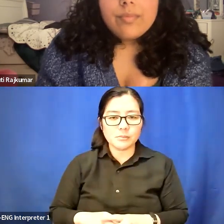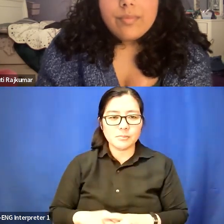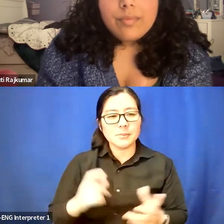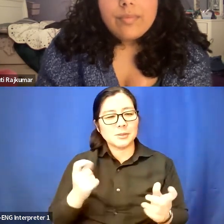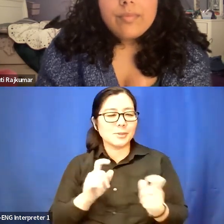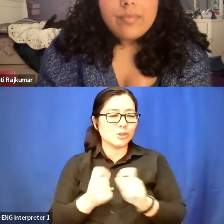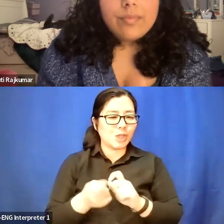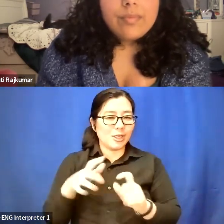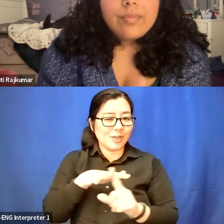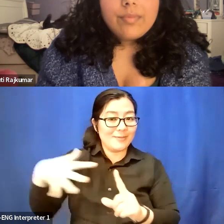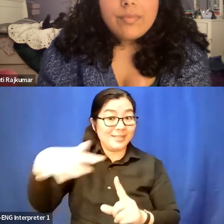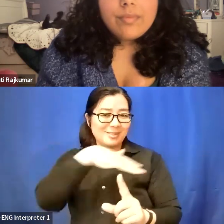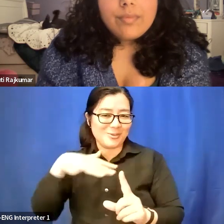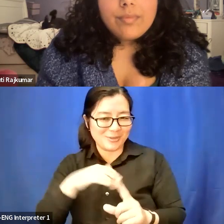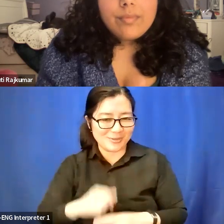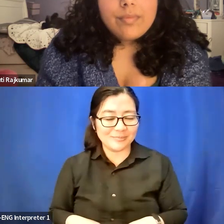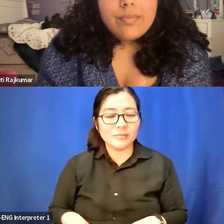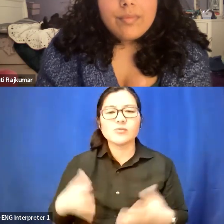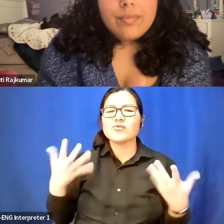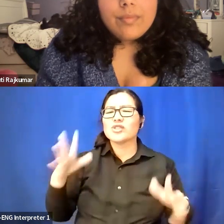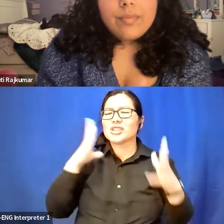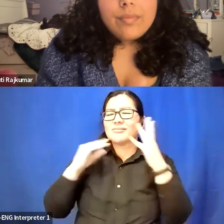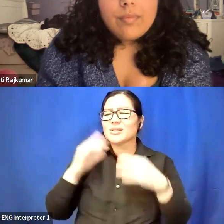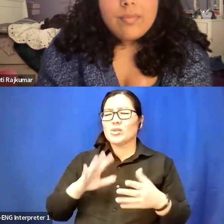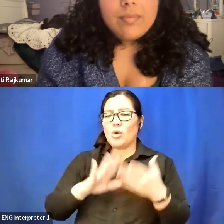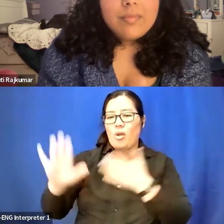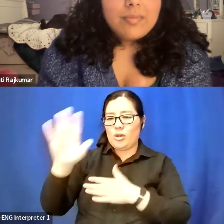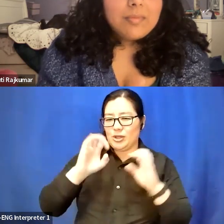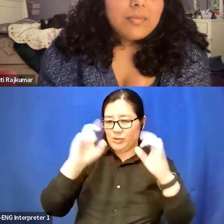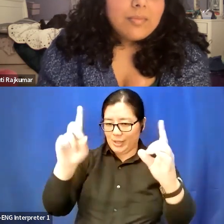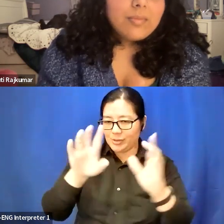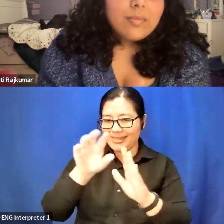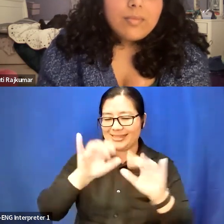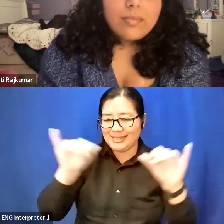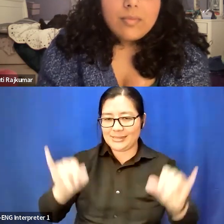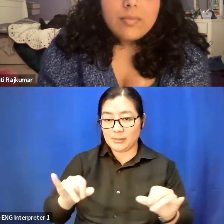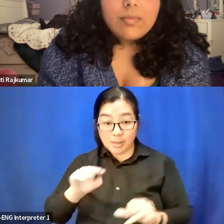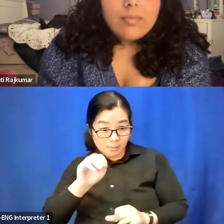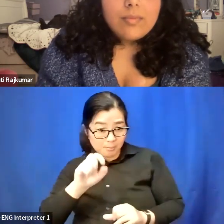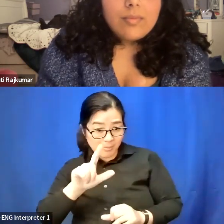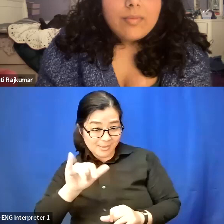So we've all been through the college education system, and Melissa, you're currently going through it.